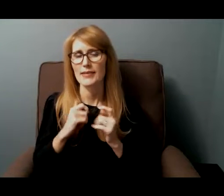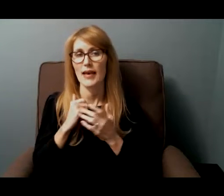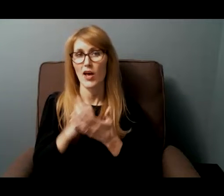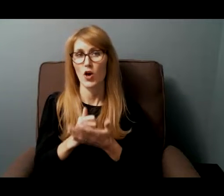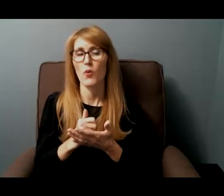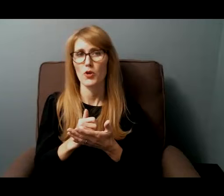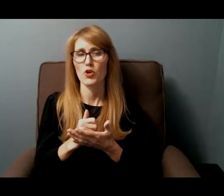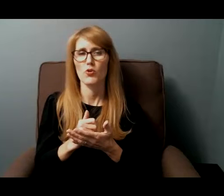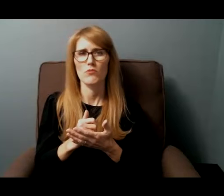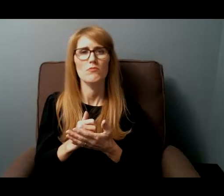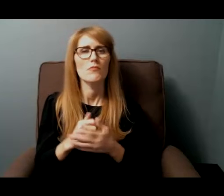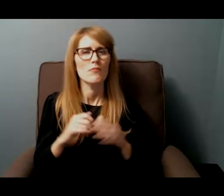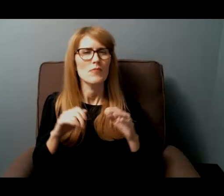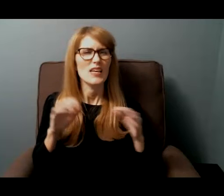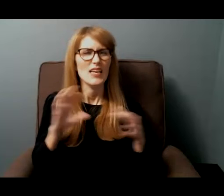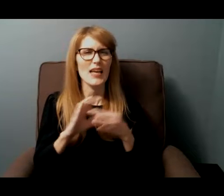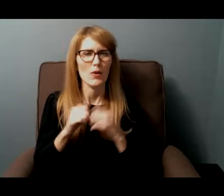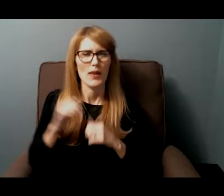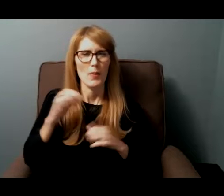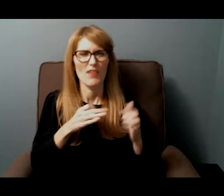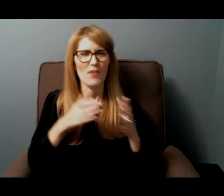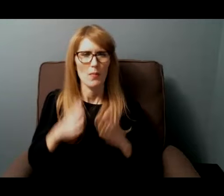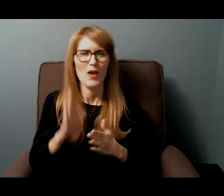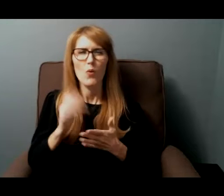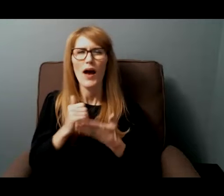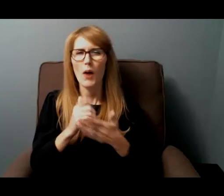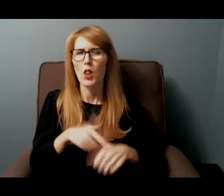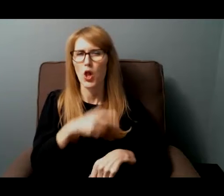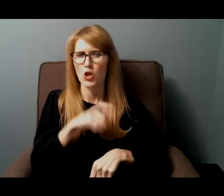how you could get connected with a benefit planner in your area. Because I really want you to have